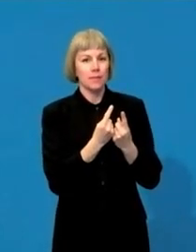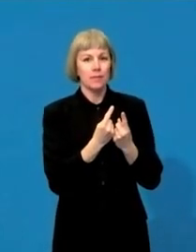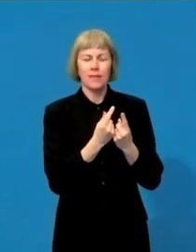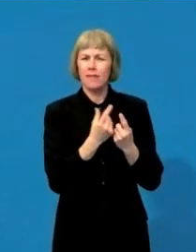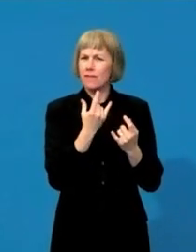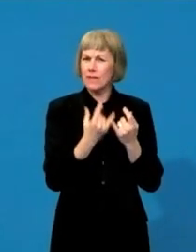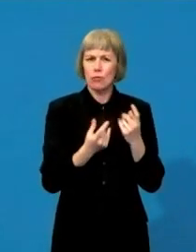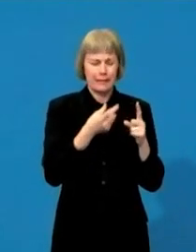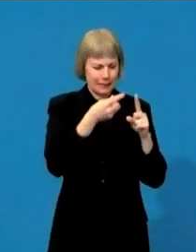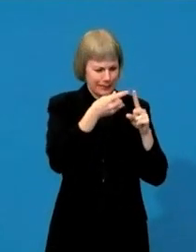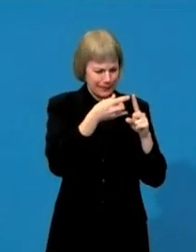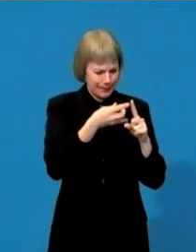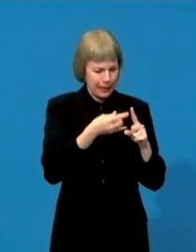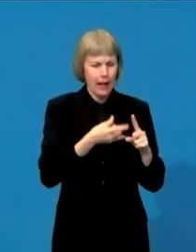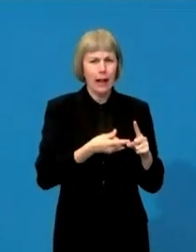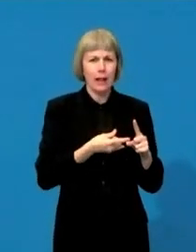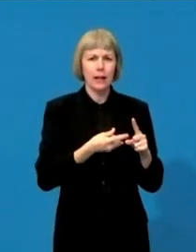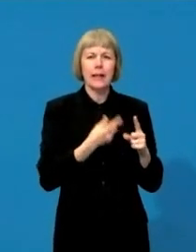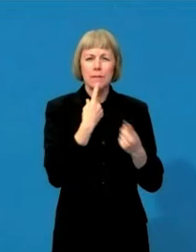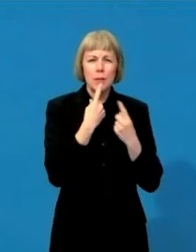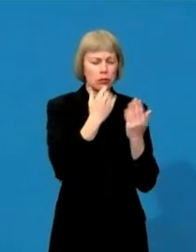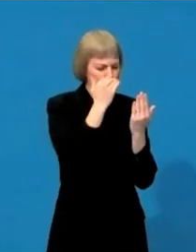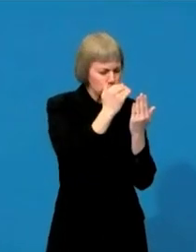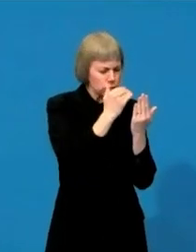detailed on the plan managers that I use.